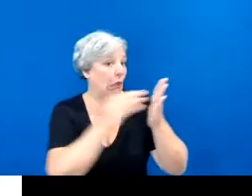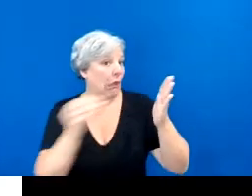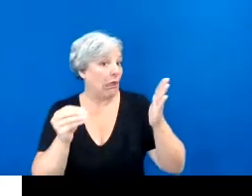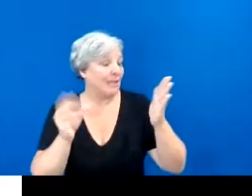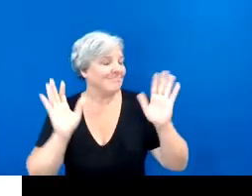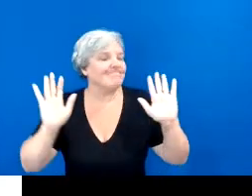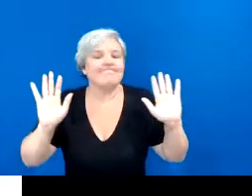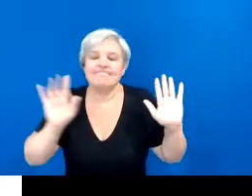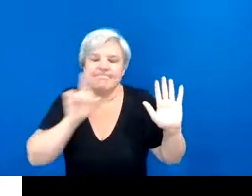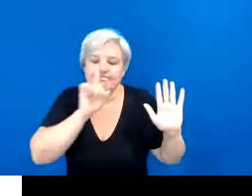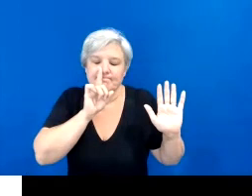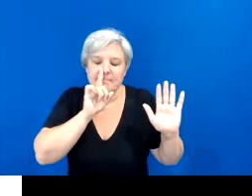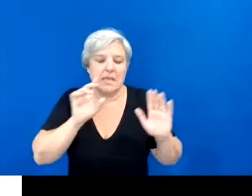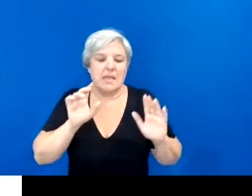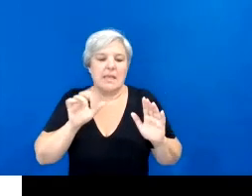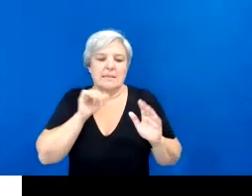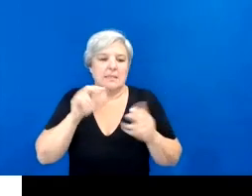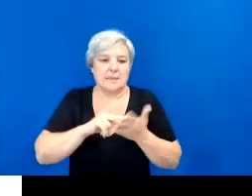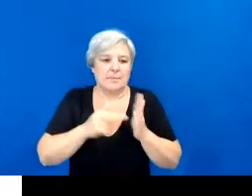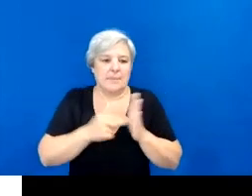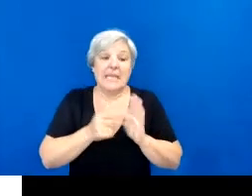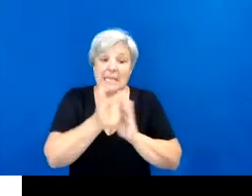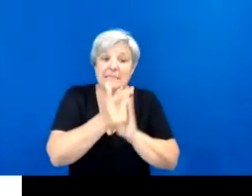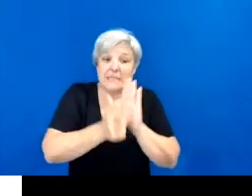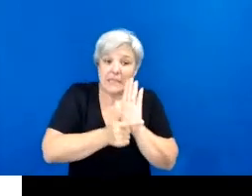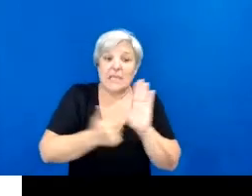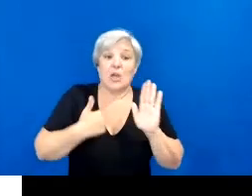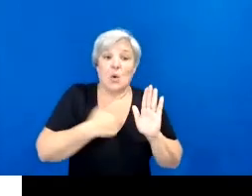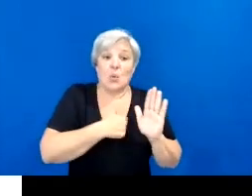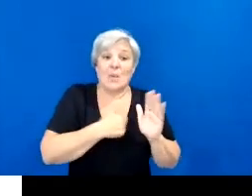And so that's why it's legal for us to copy the first chapter